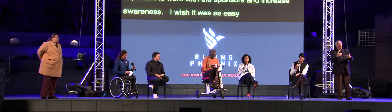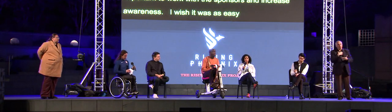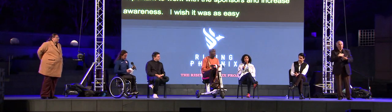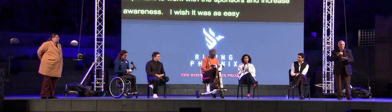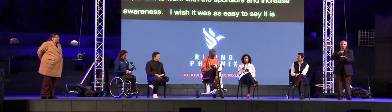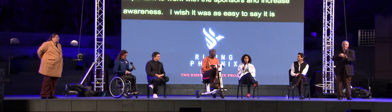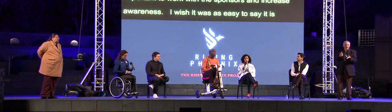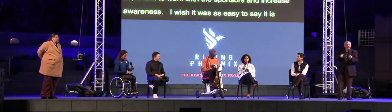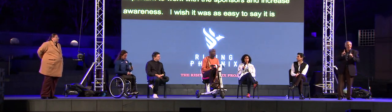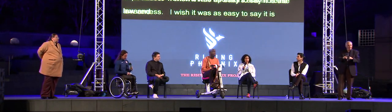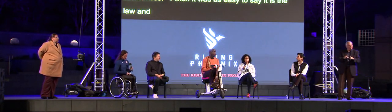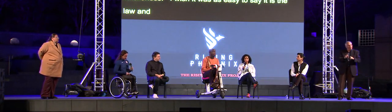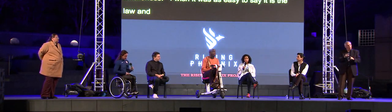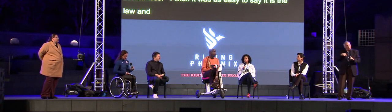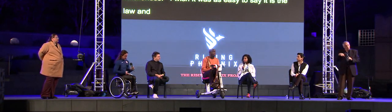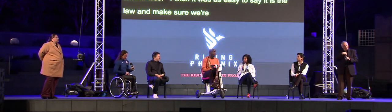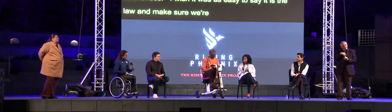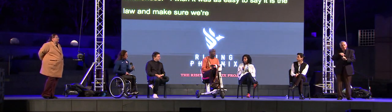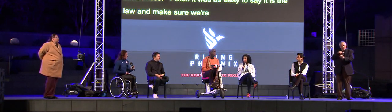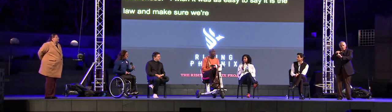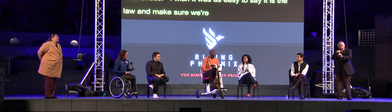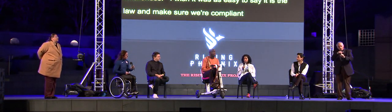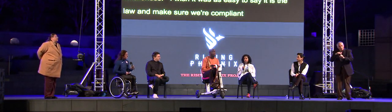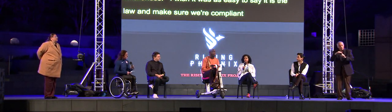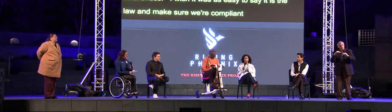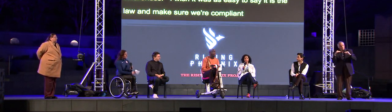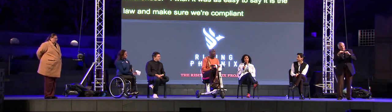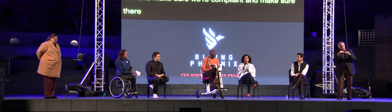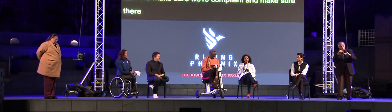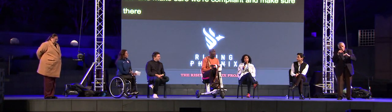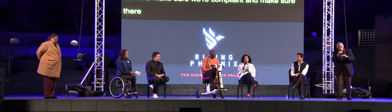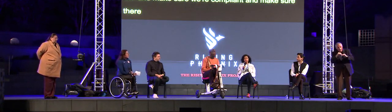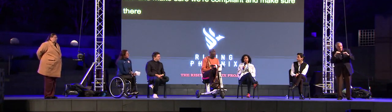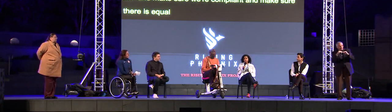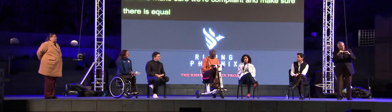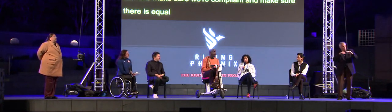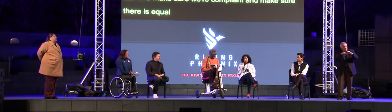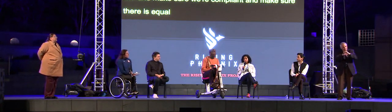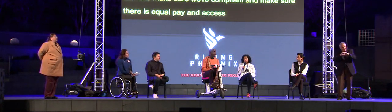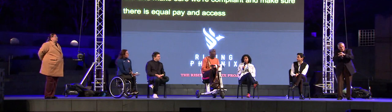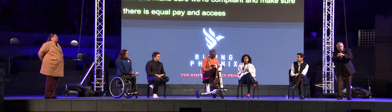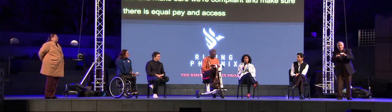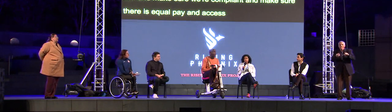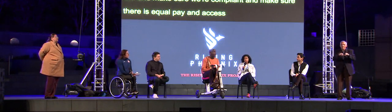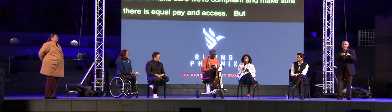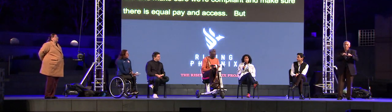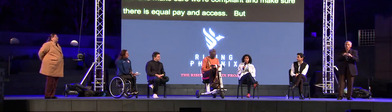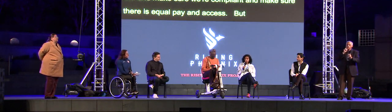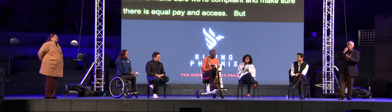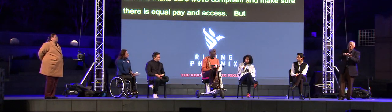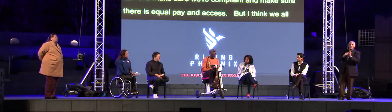We need to make sure there's equal pay, there's equal access. But I think we all see a lot of laws get ignored.